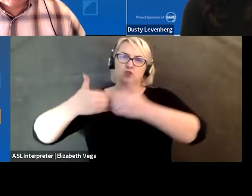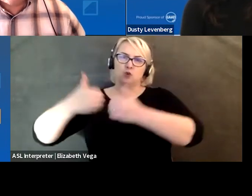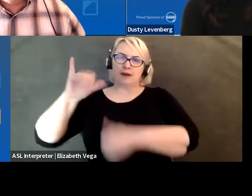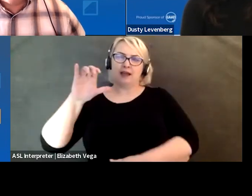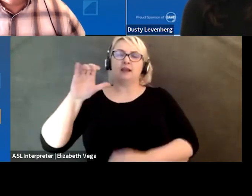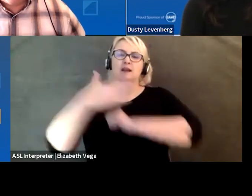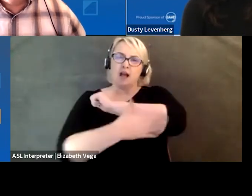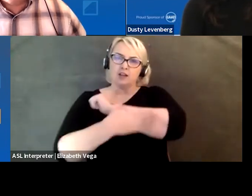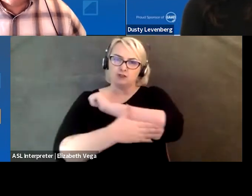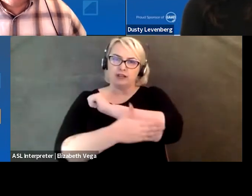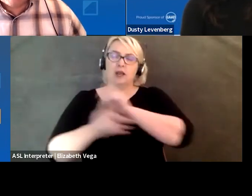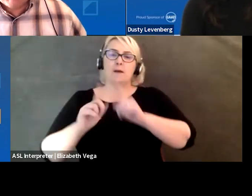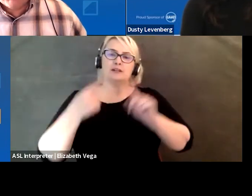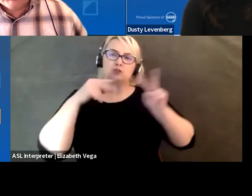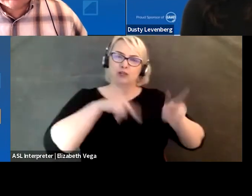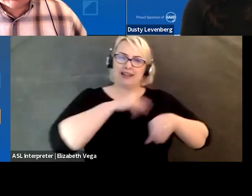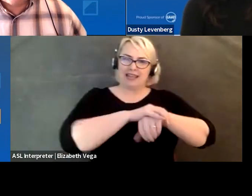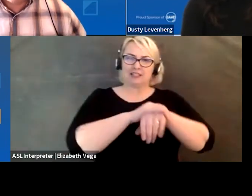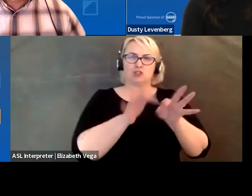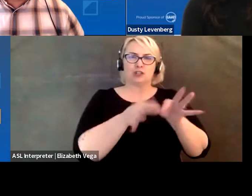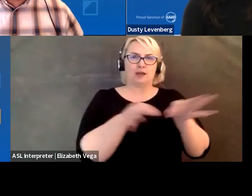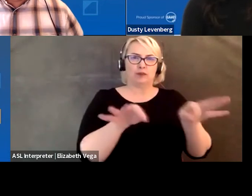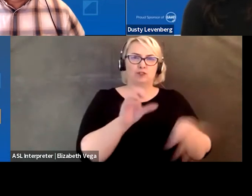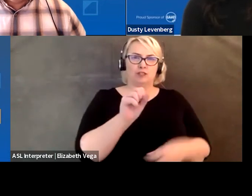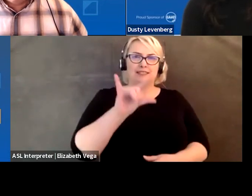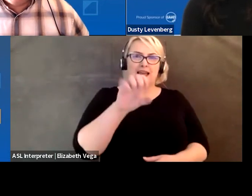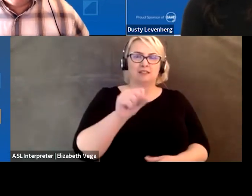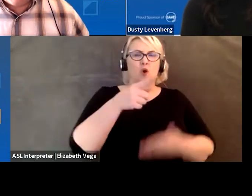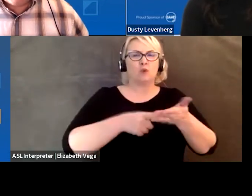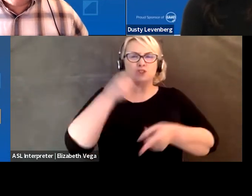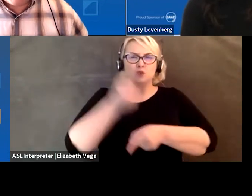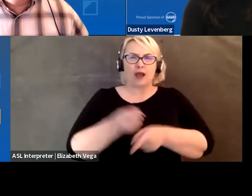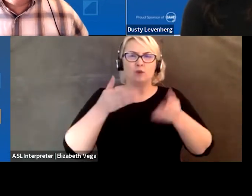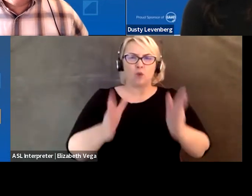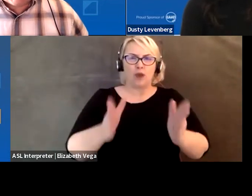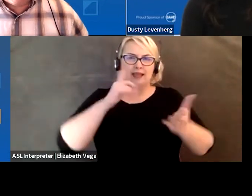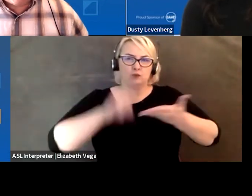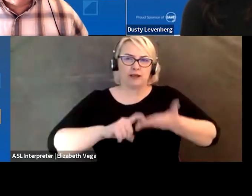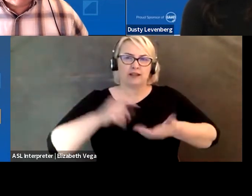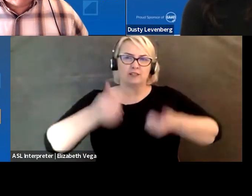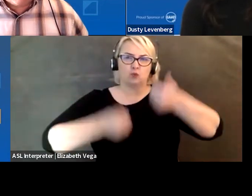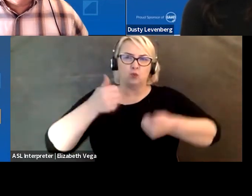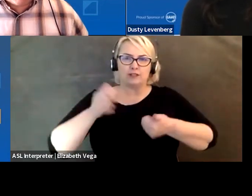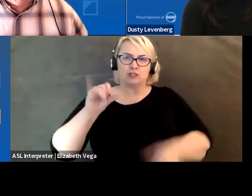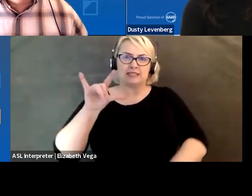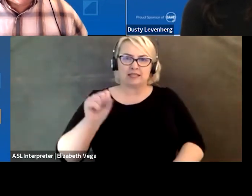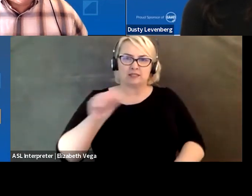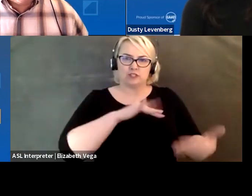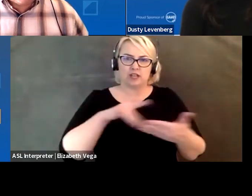Which is the right way to determine which sites are studied? Great question, Larry. Before I pass it on to the team.